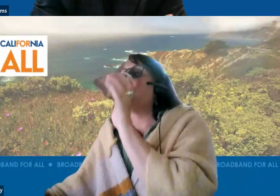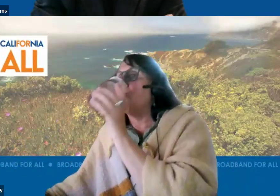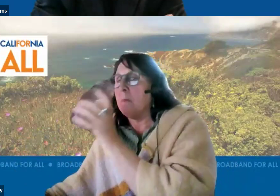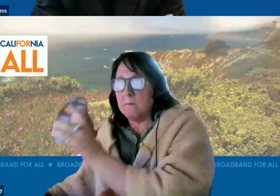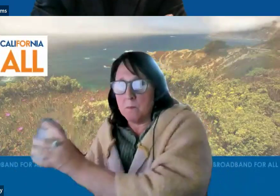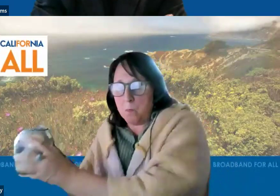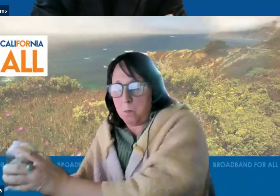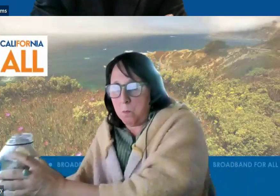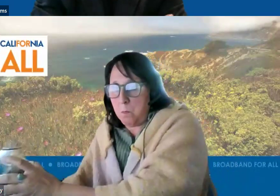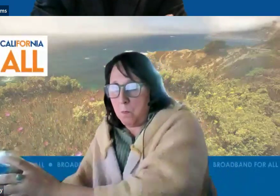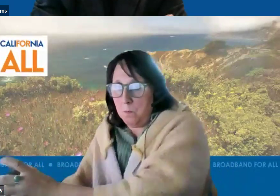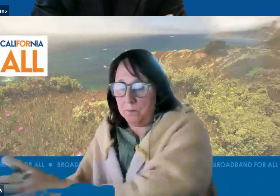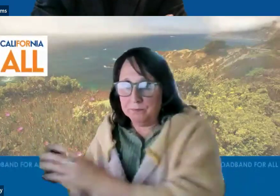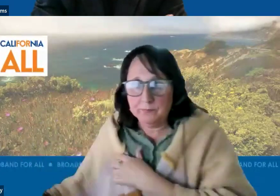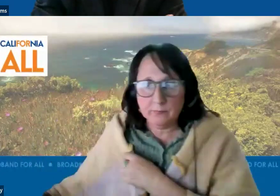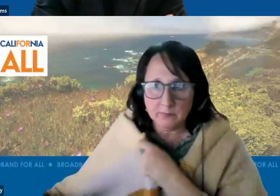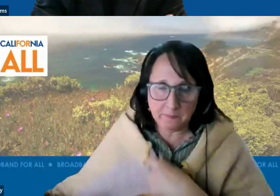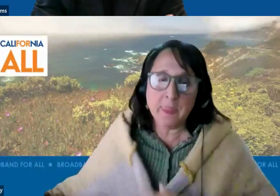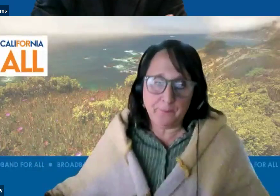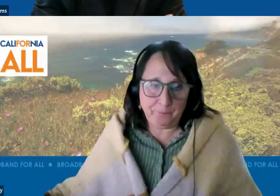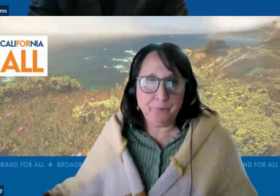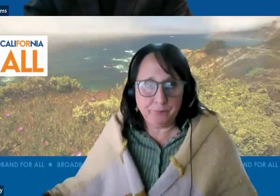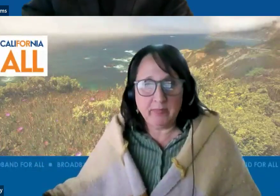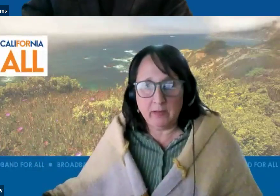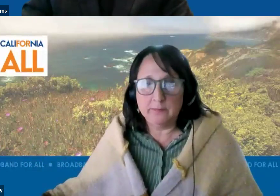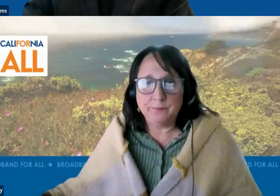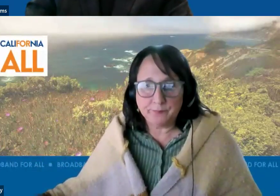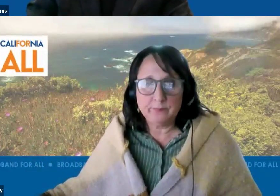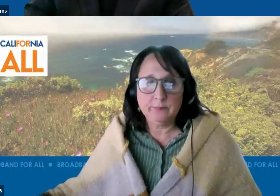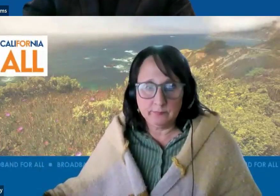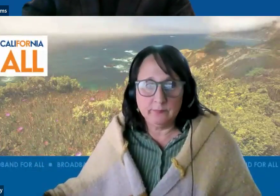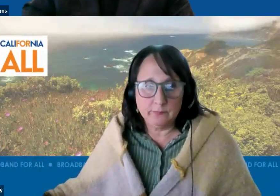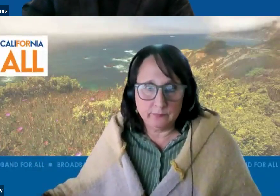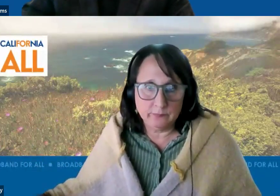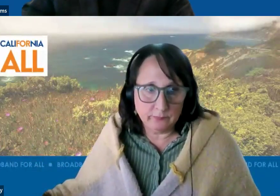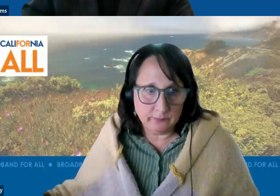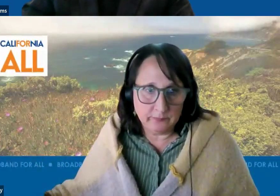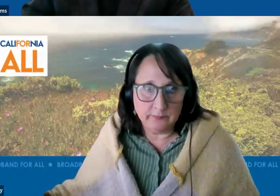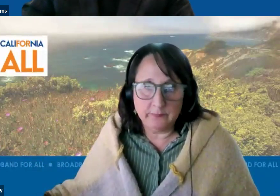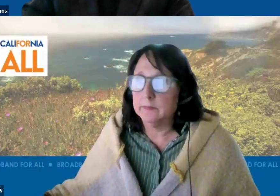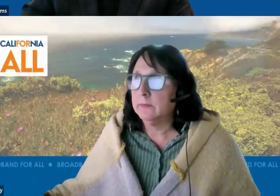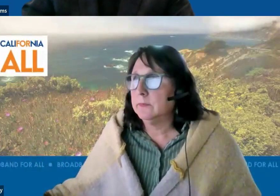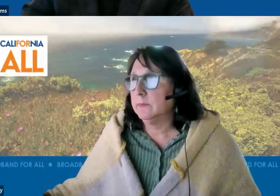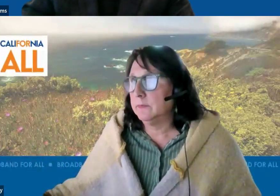of performance. So, all sub-award activities must end by August 31st, 2029. But you know,